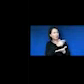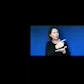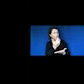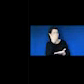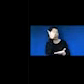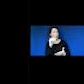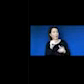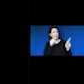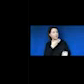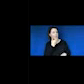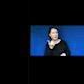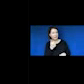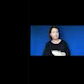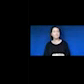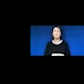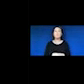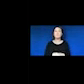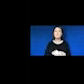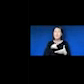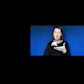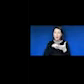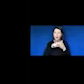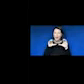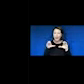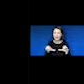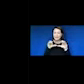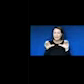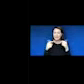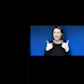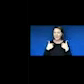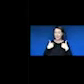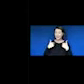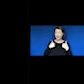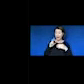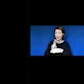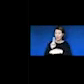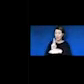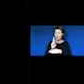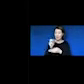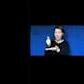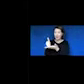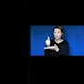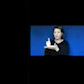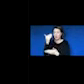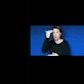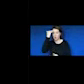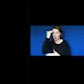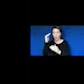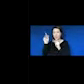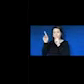A discovery activity that I got to know my job seeker Robert was important because I